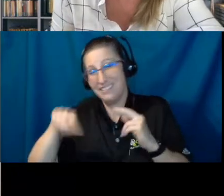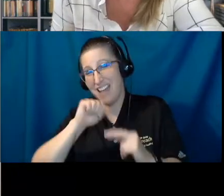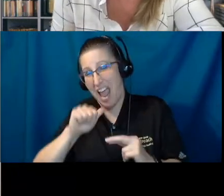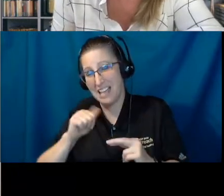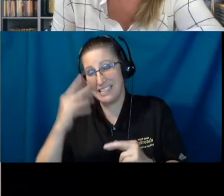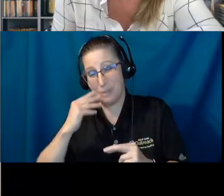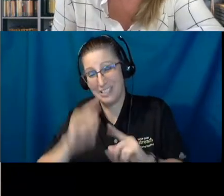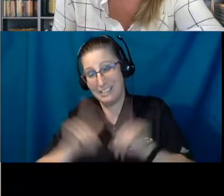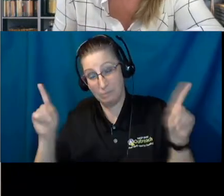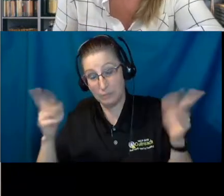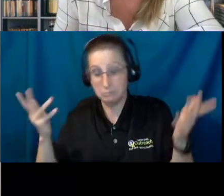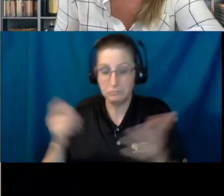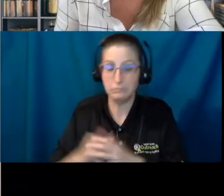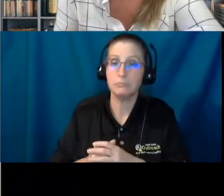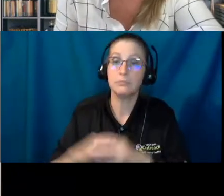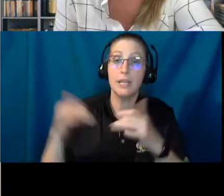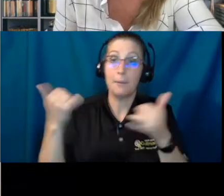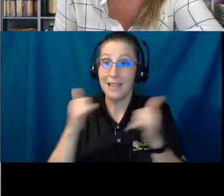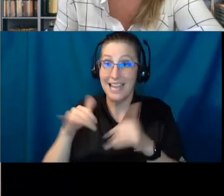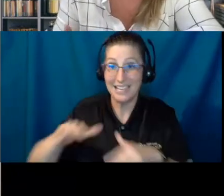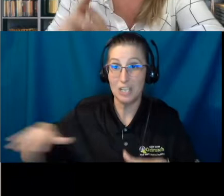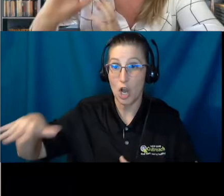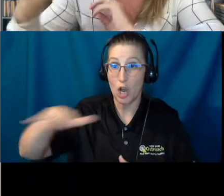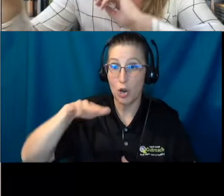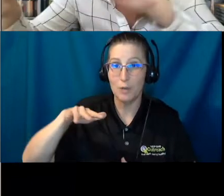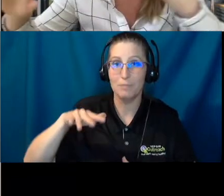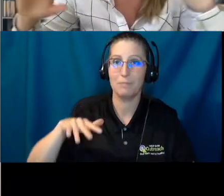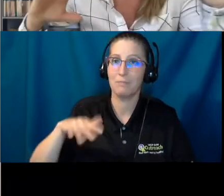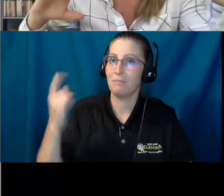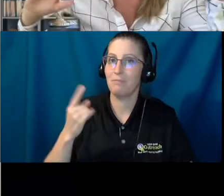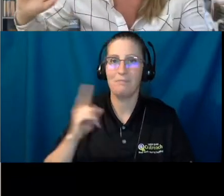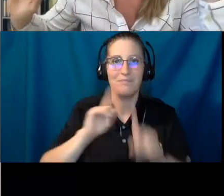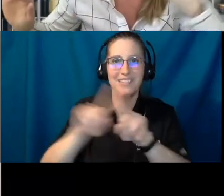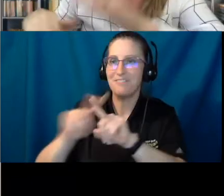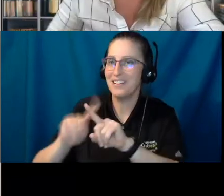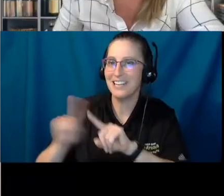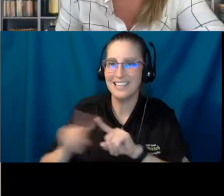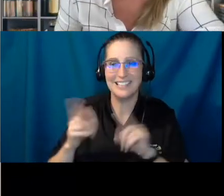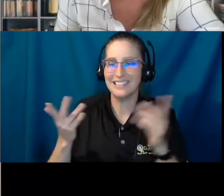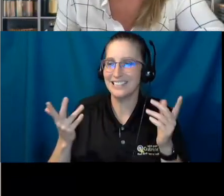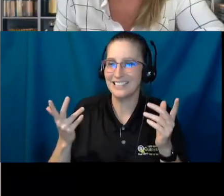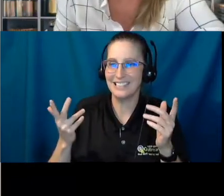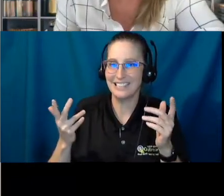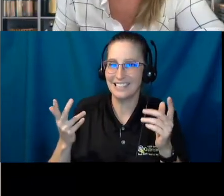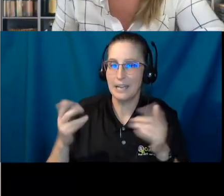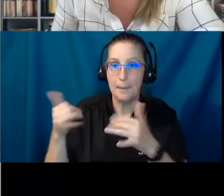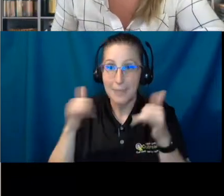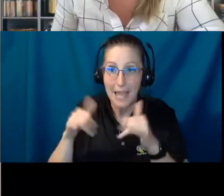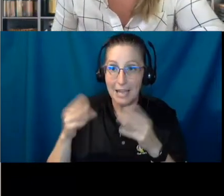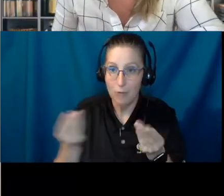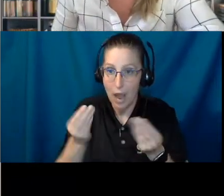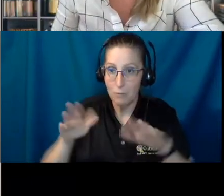By playing on the yard, there's always different areas in play yards where, you know, if something's